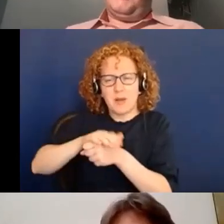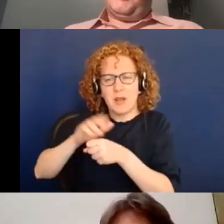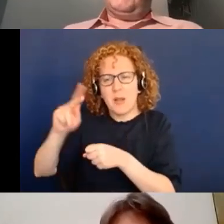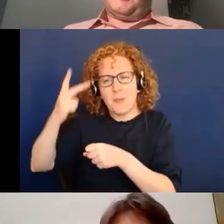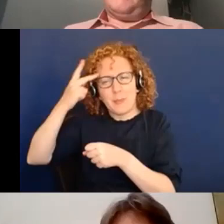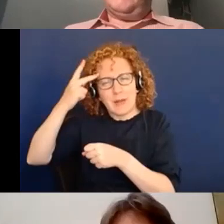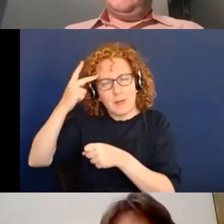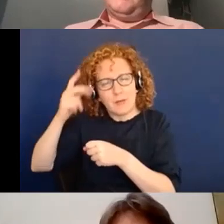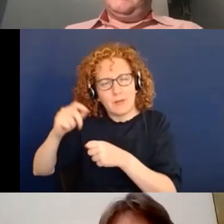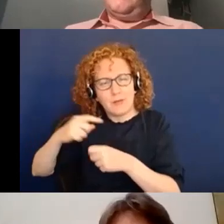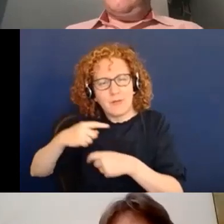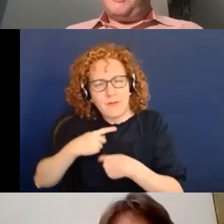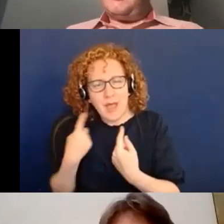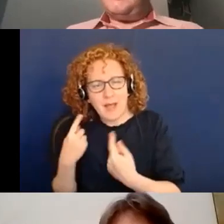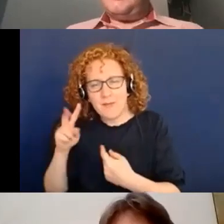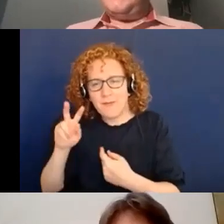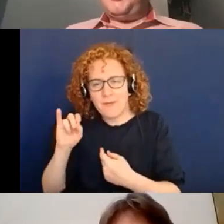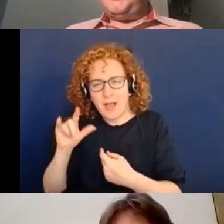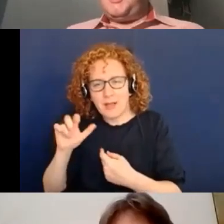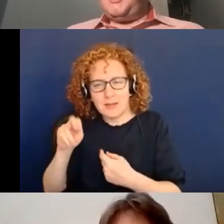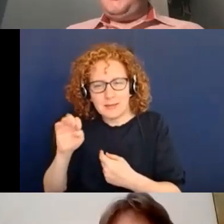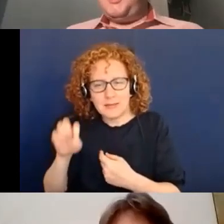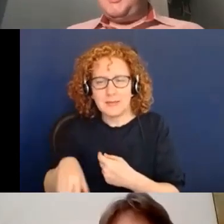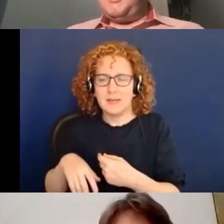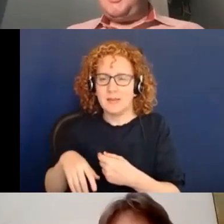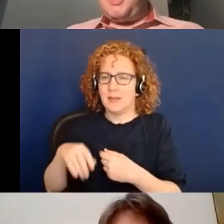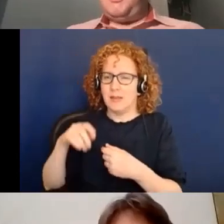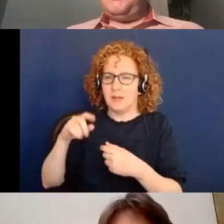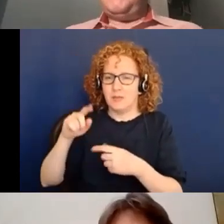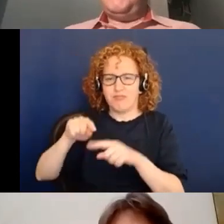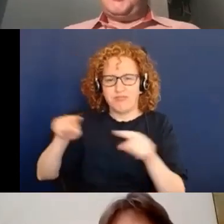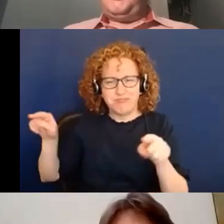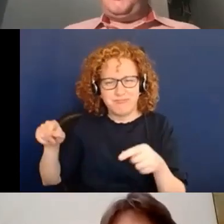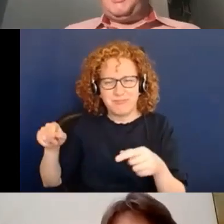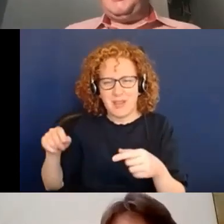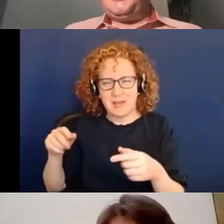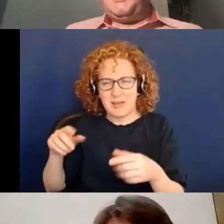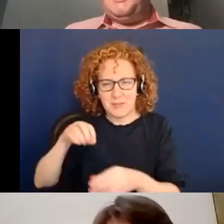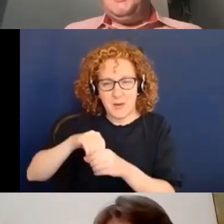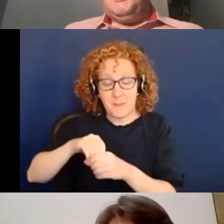where travel to Finland or France is rated a higher risk than travel to Sudan or Haiti you